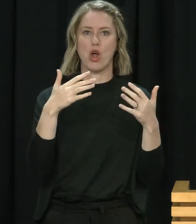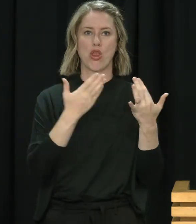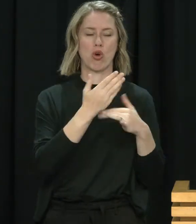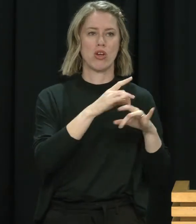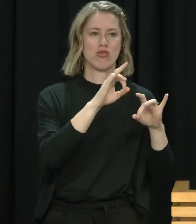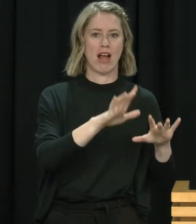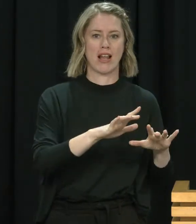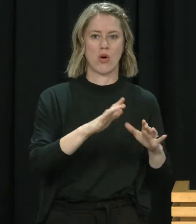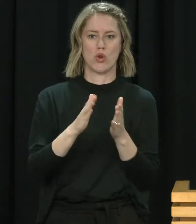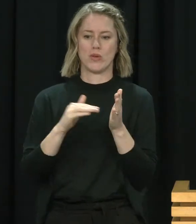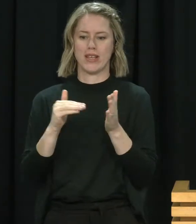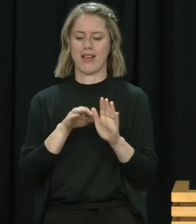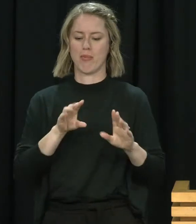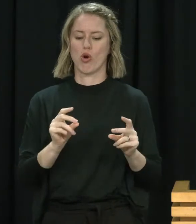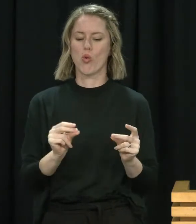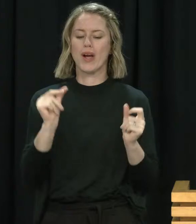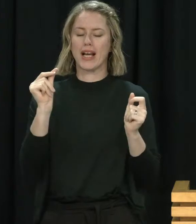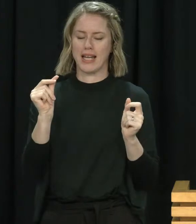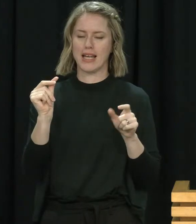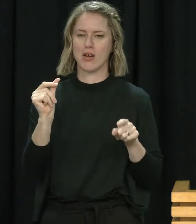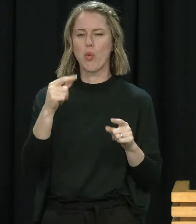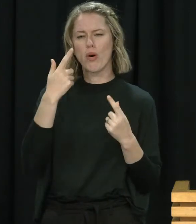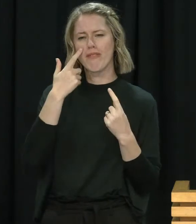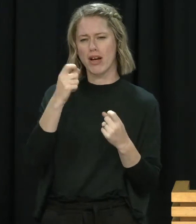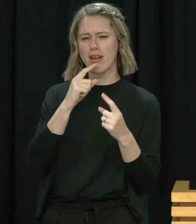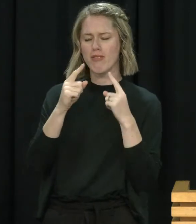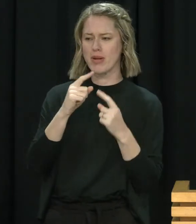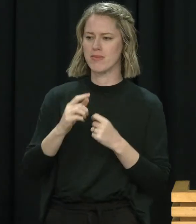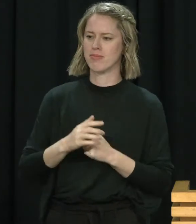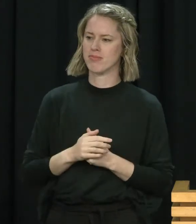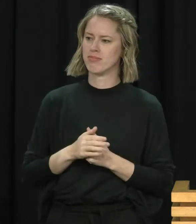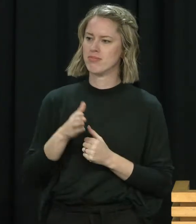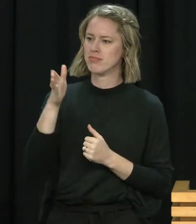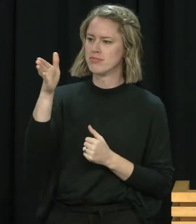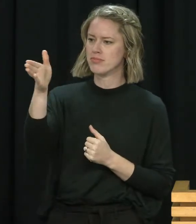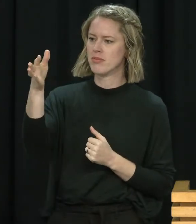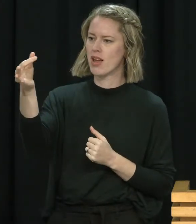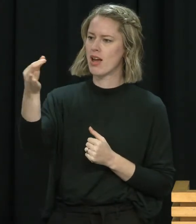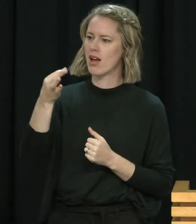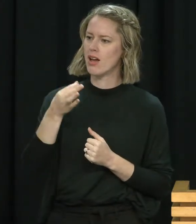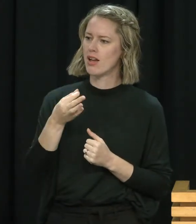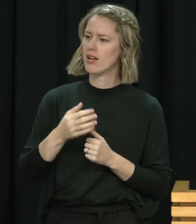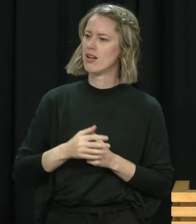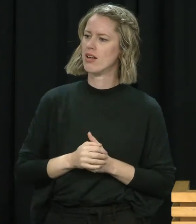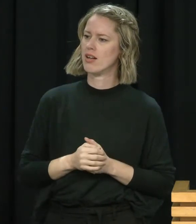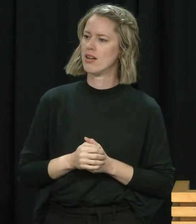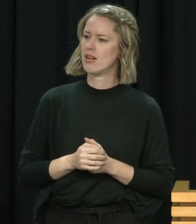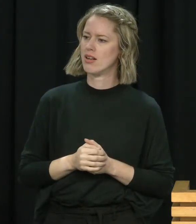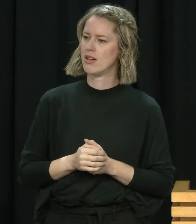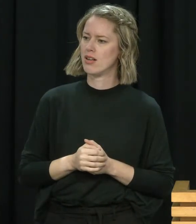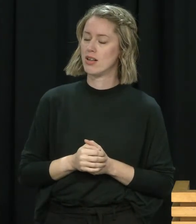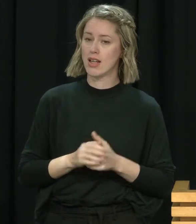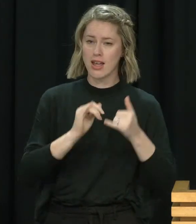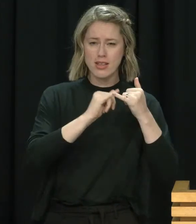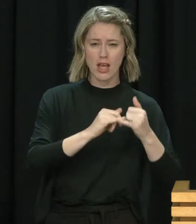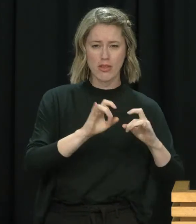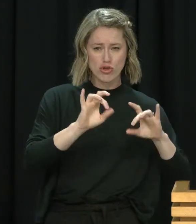have that information but I know the mine itself notified all people who had been there quite quickly wherever they